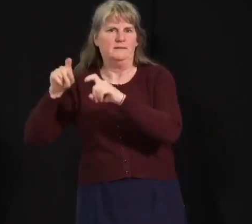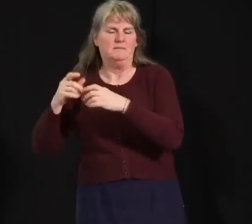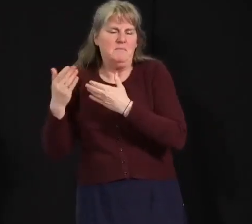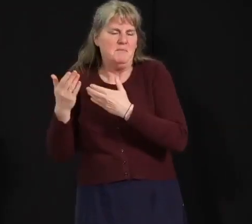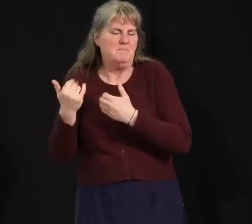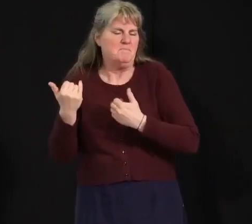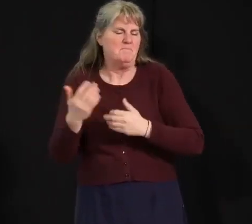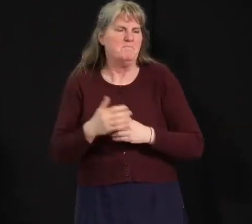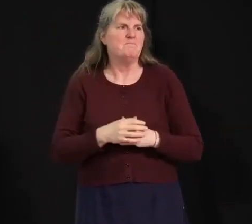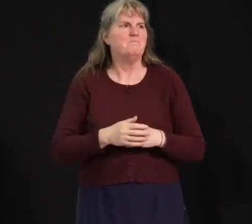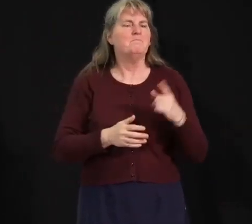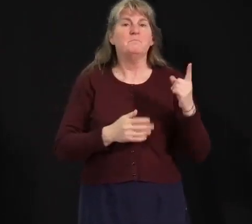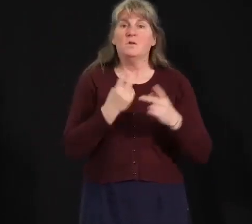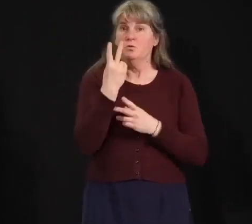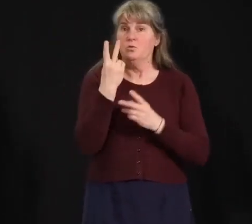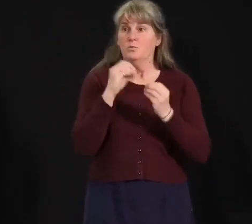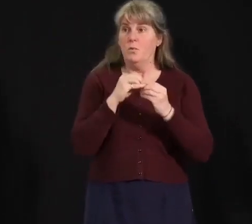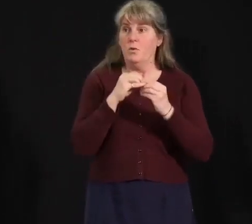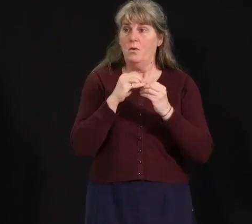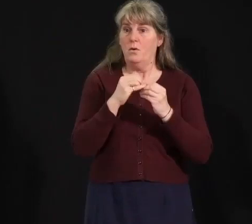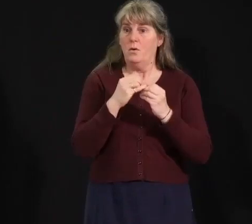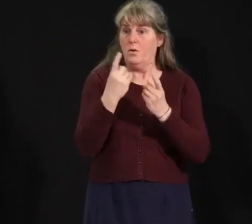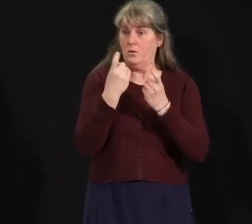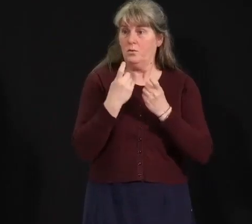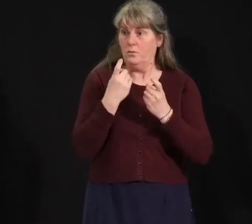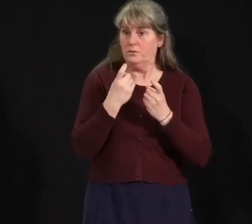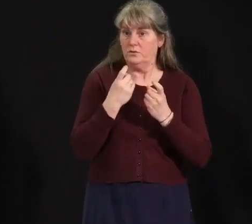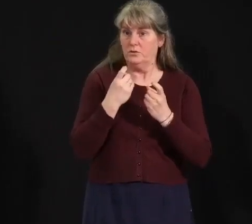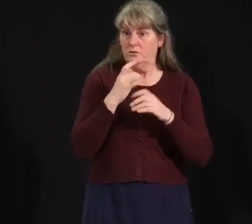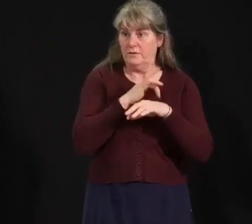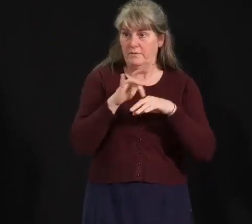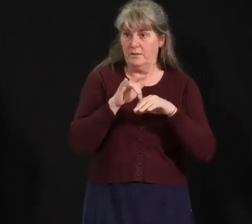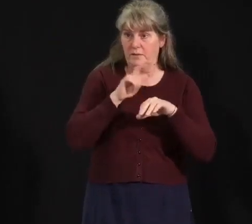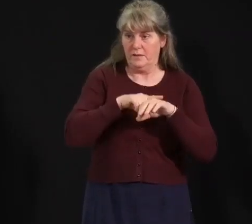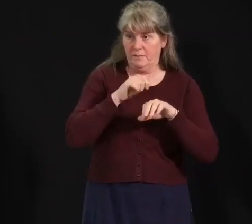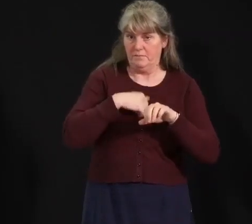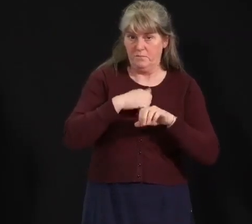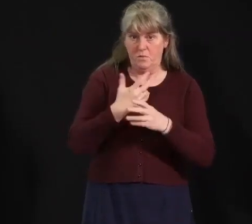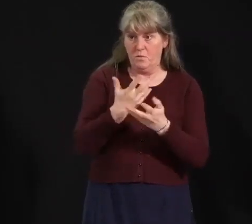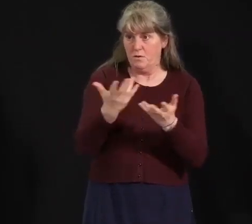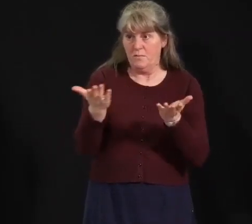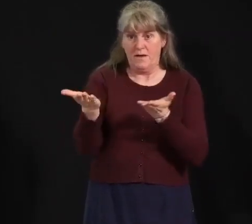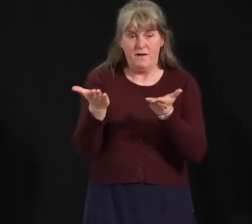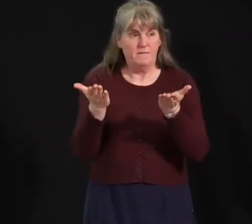temporary variation in the reporting but it really reflects the difference between number of tests and number of individuals